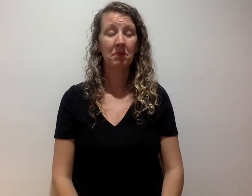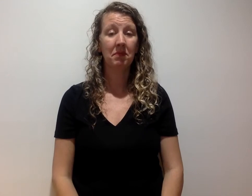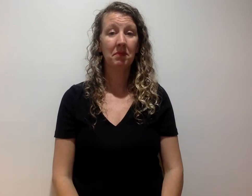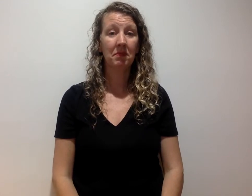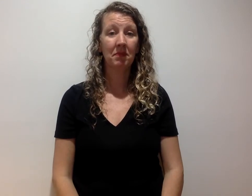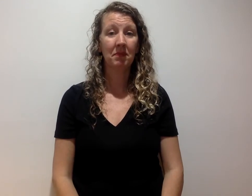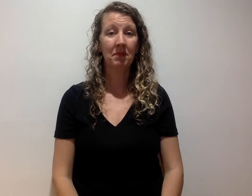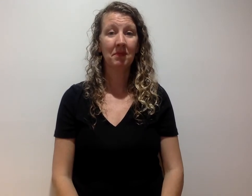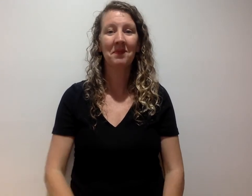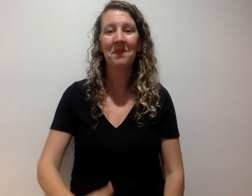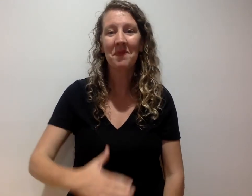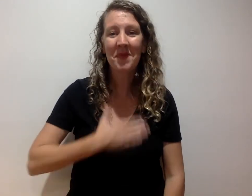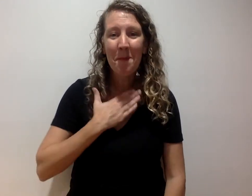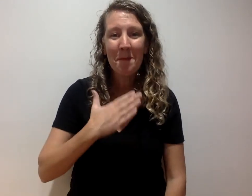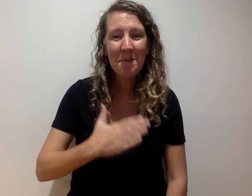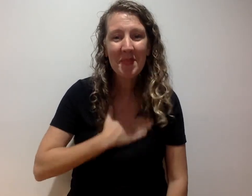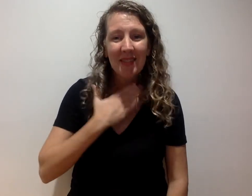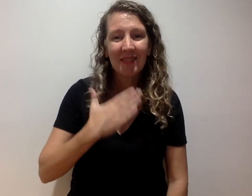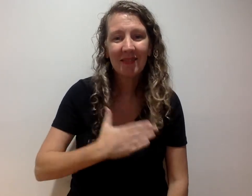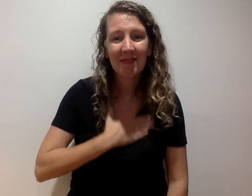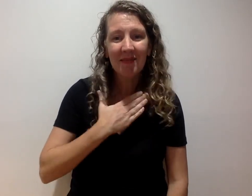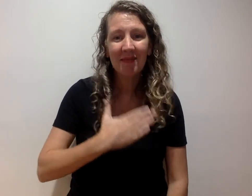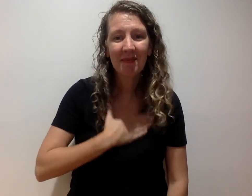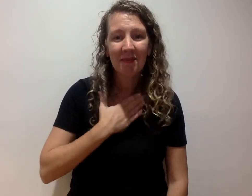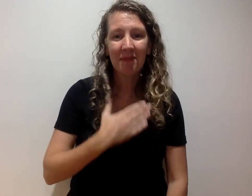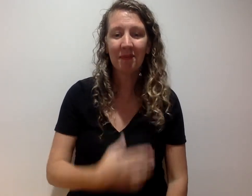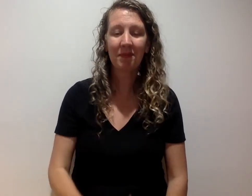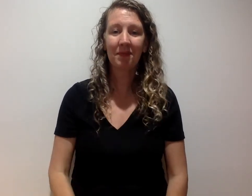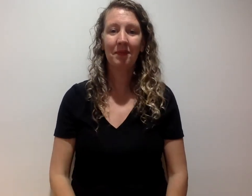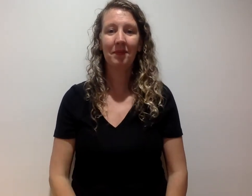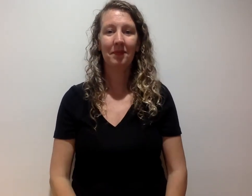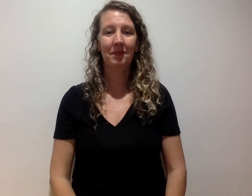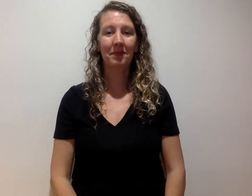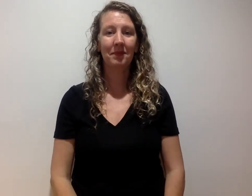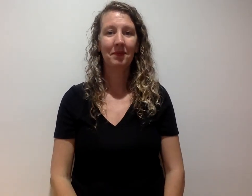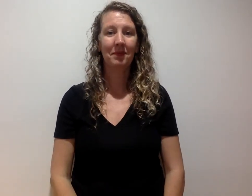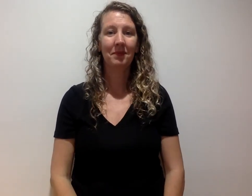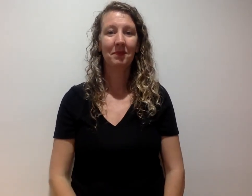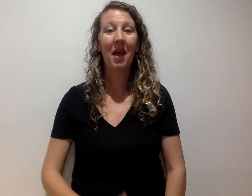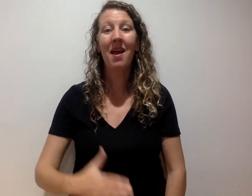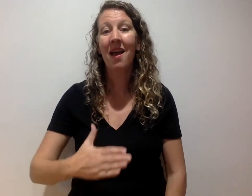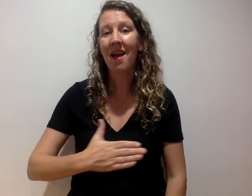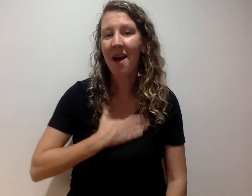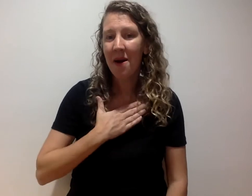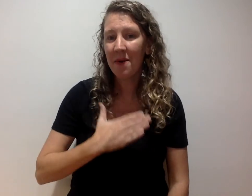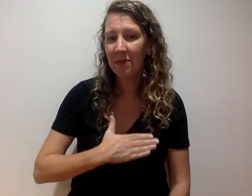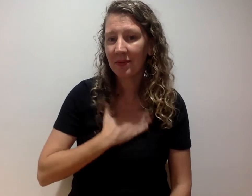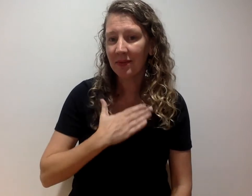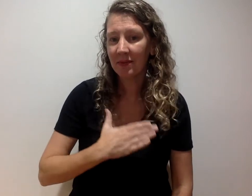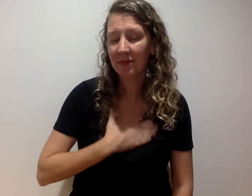HAPPY